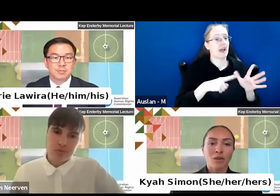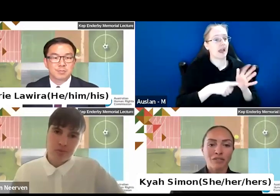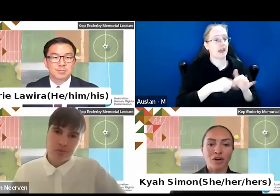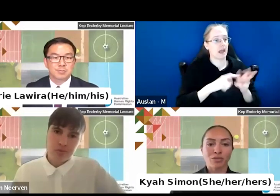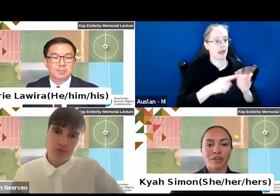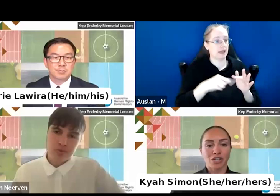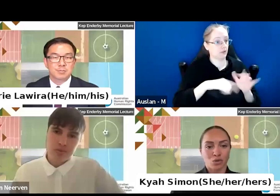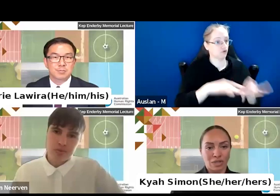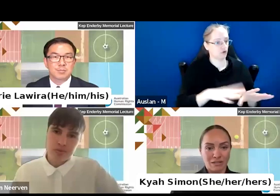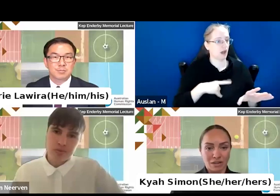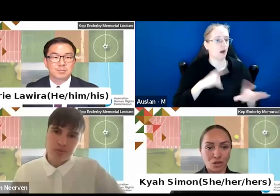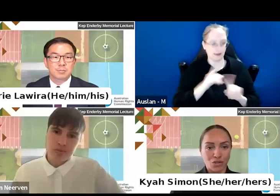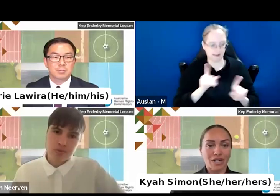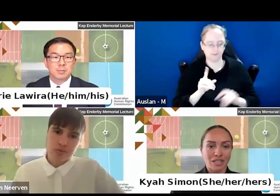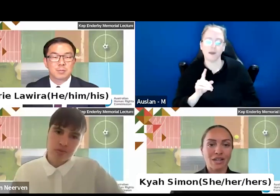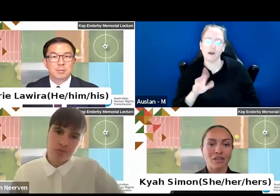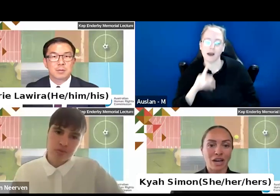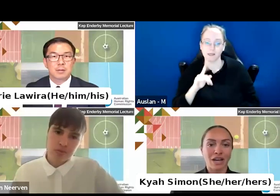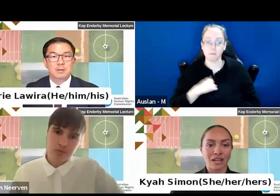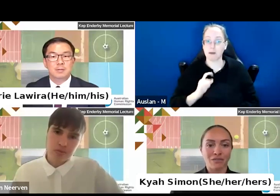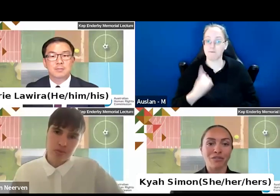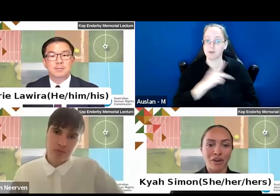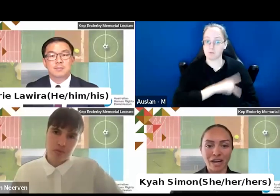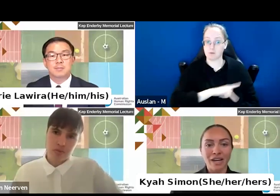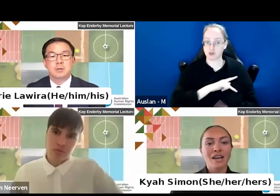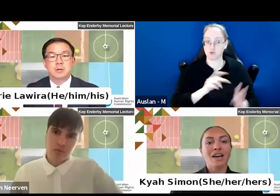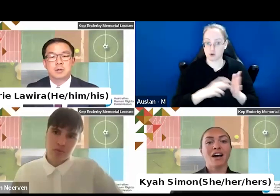in my first professional contract here in the A-League for free,